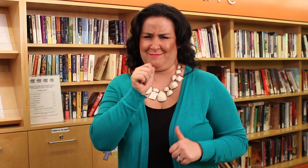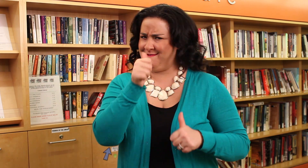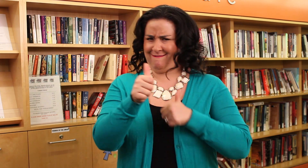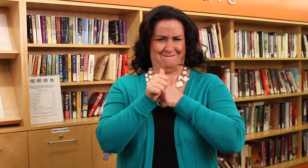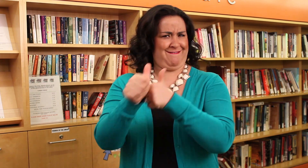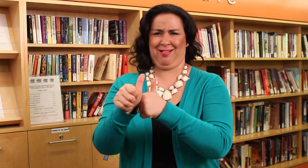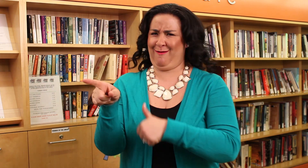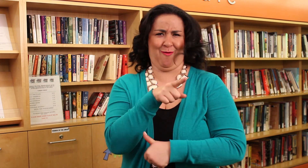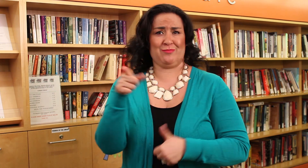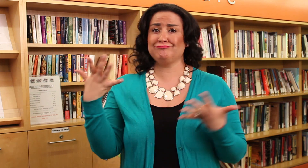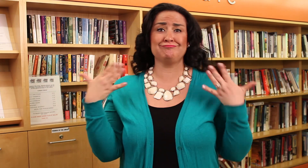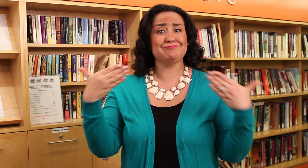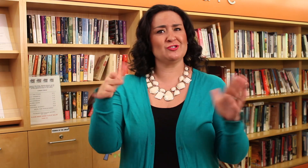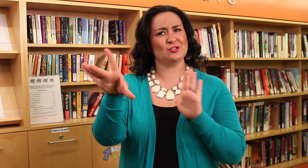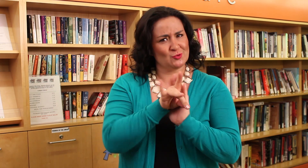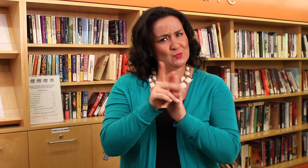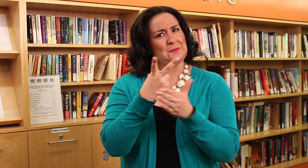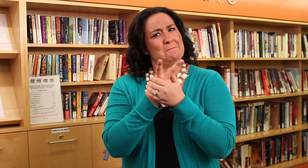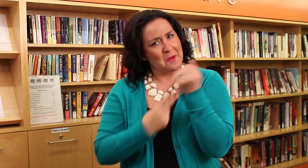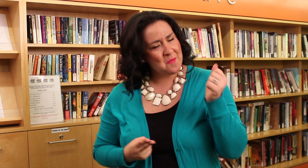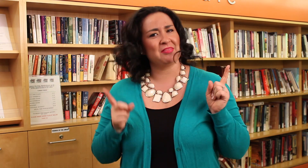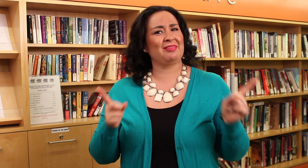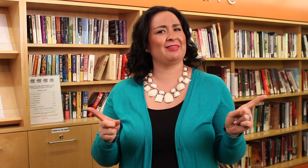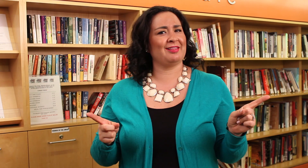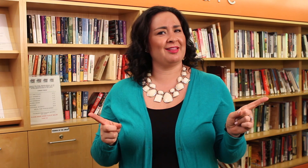the grain and chose both.